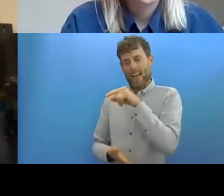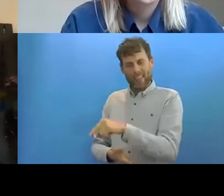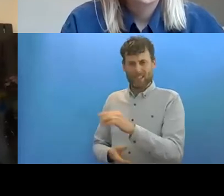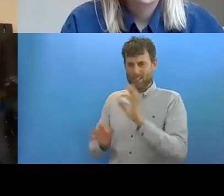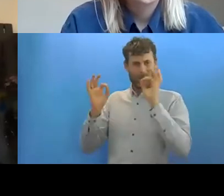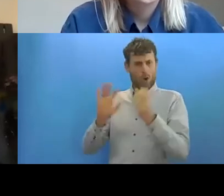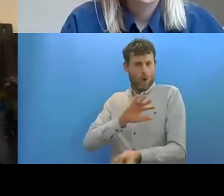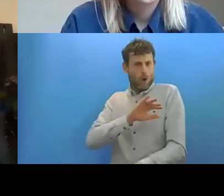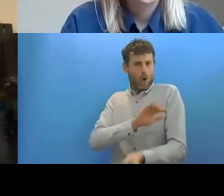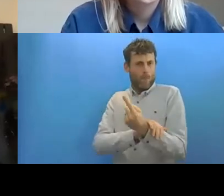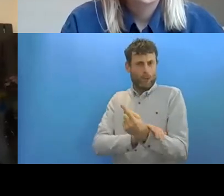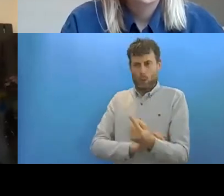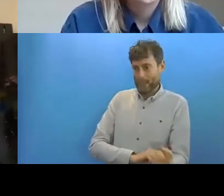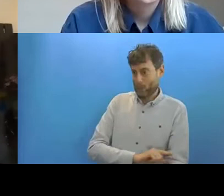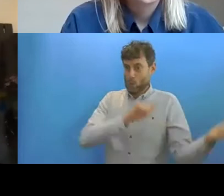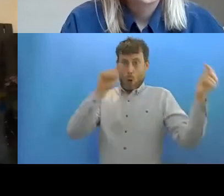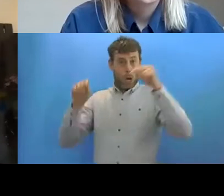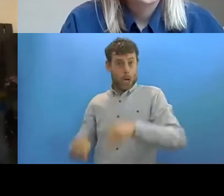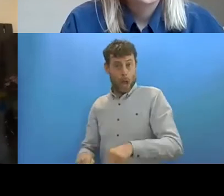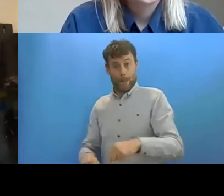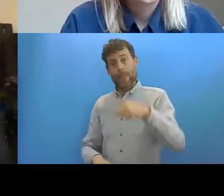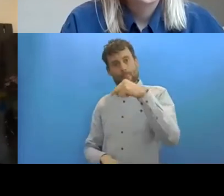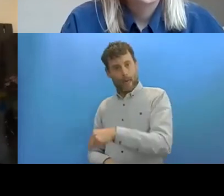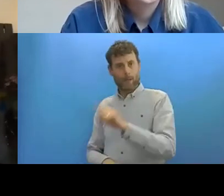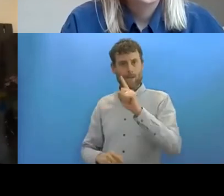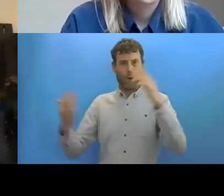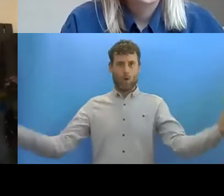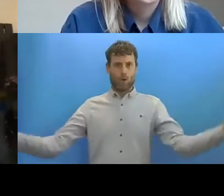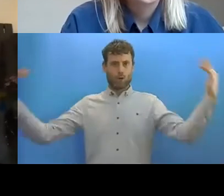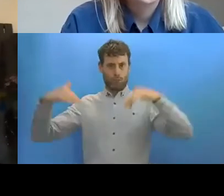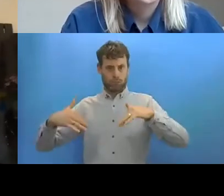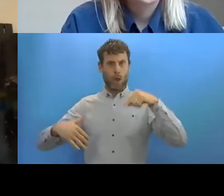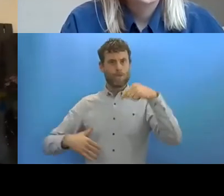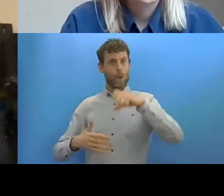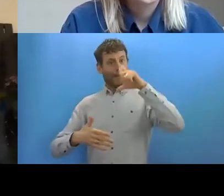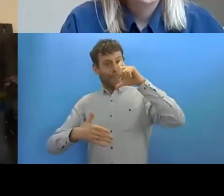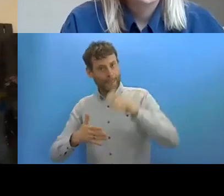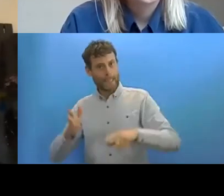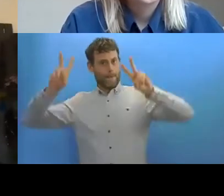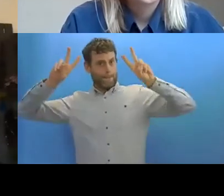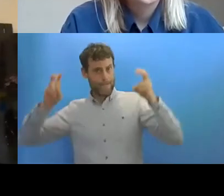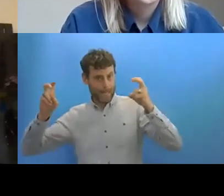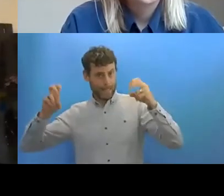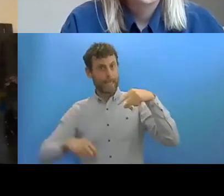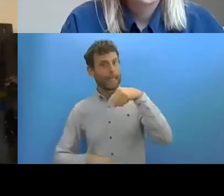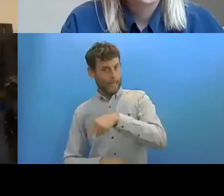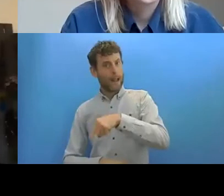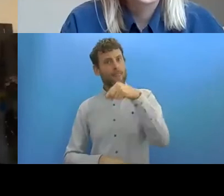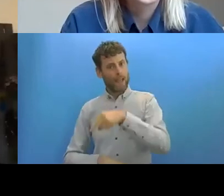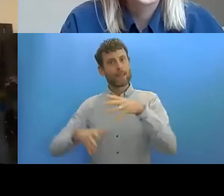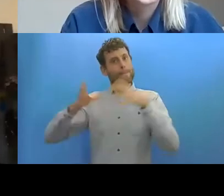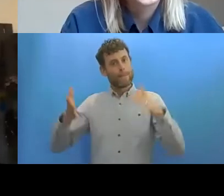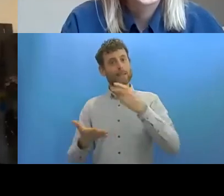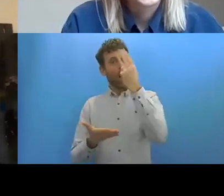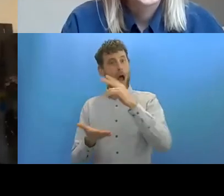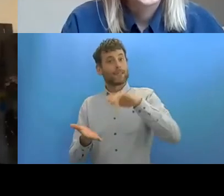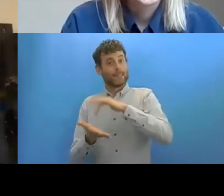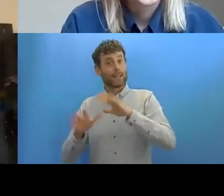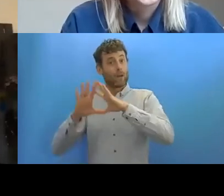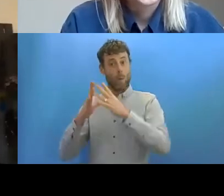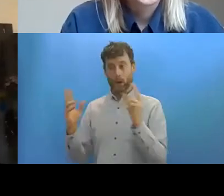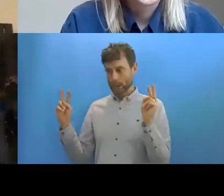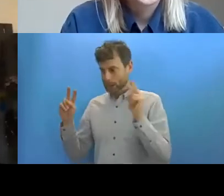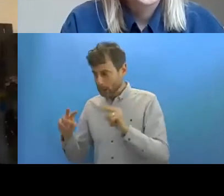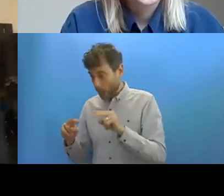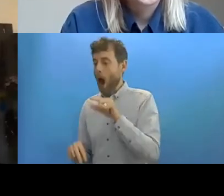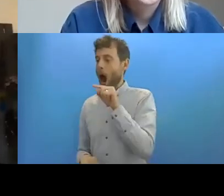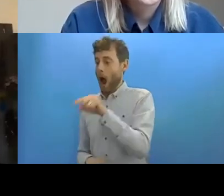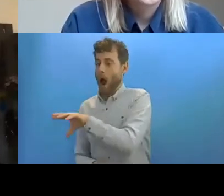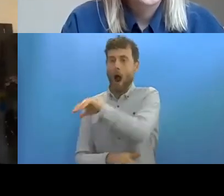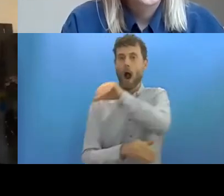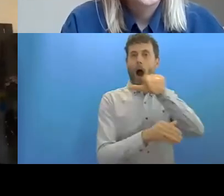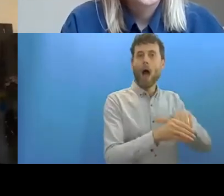So that was really important to us. Southbank Centre is an absolutely stunning opportunity, if we're going to have one disability-related culmination of the work, then let's have